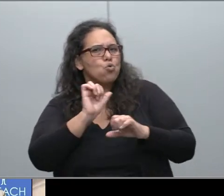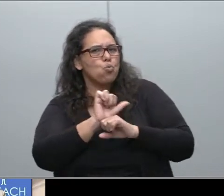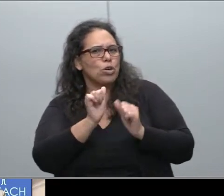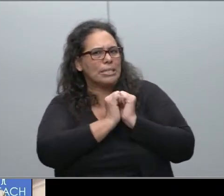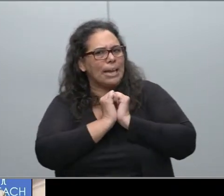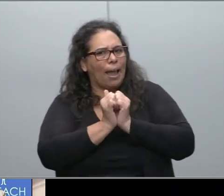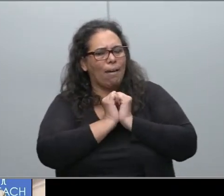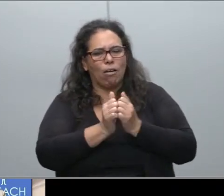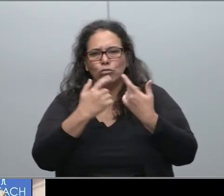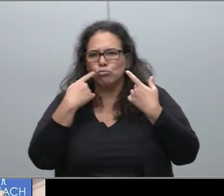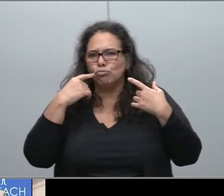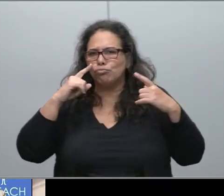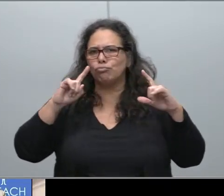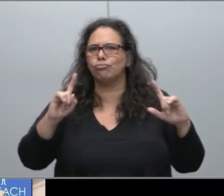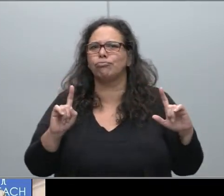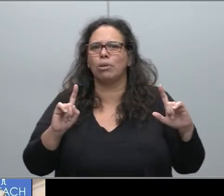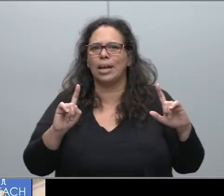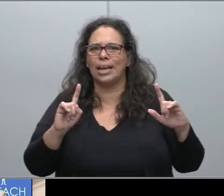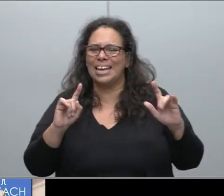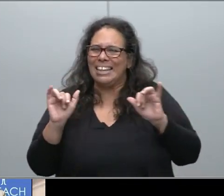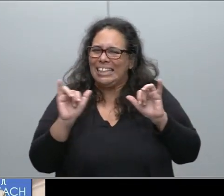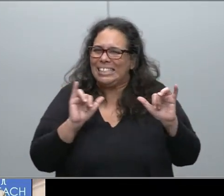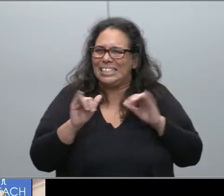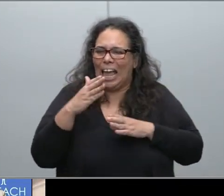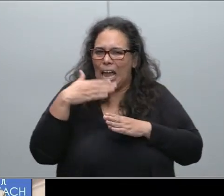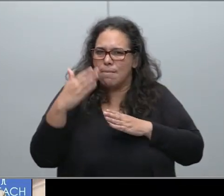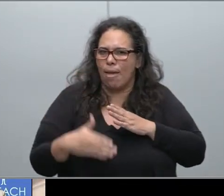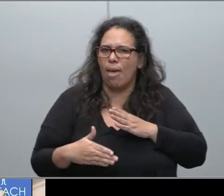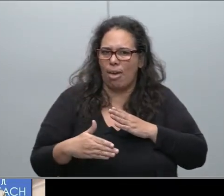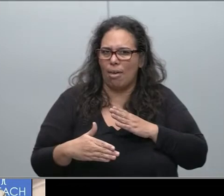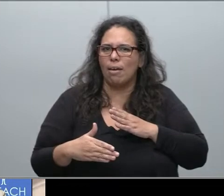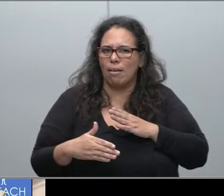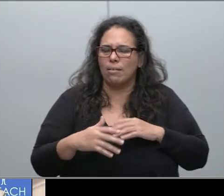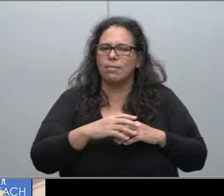with everything as far as how she's teaching. So yay.